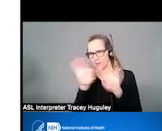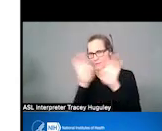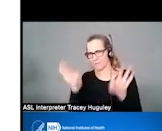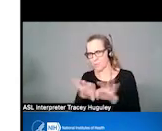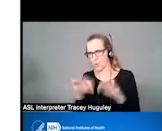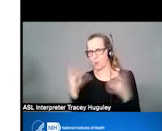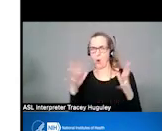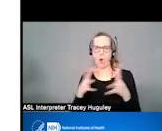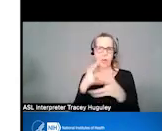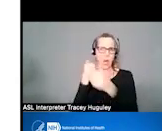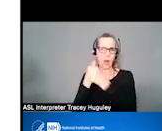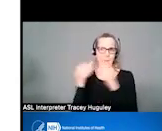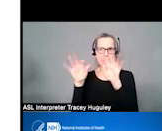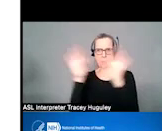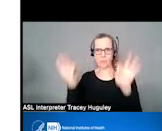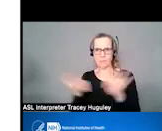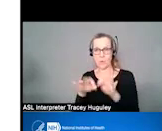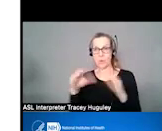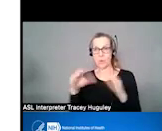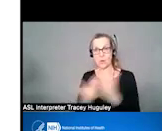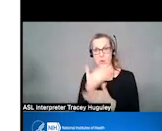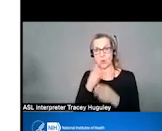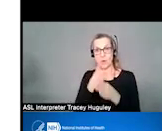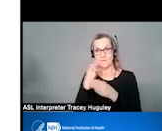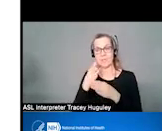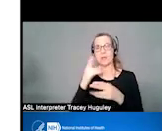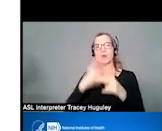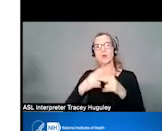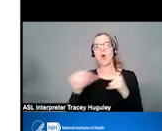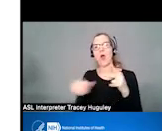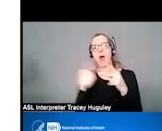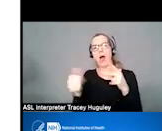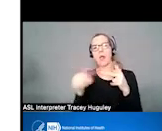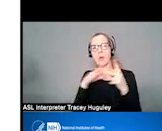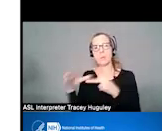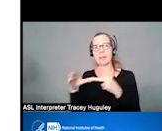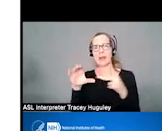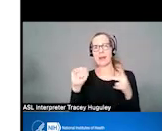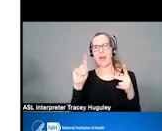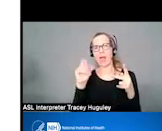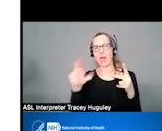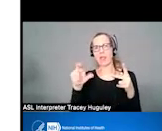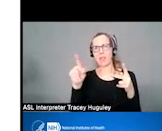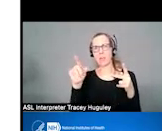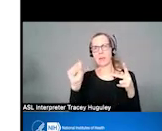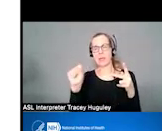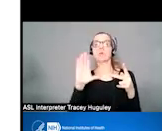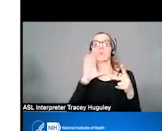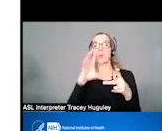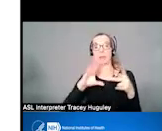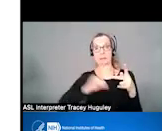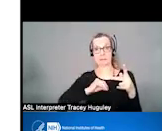and this new field is called Other Plan(s), and this will accept a single PDF attachment